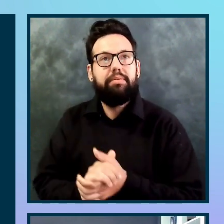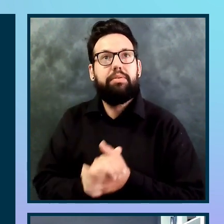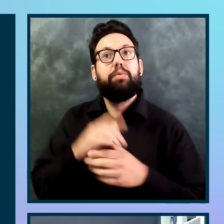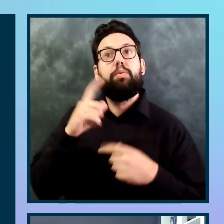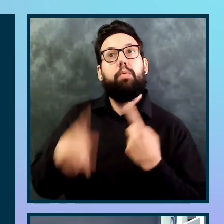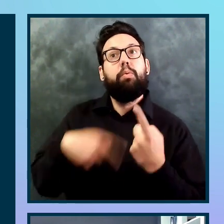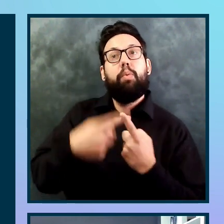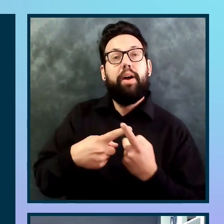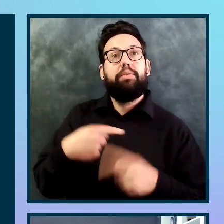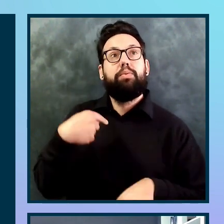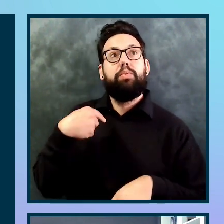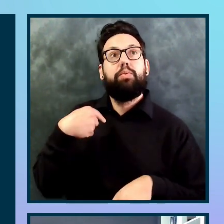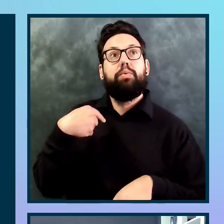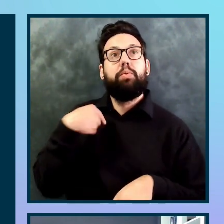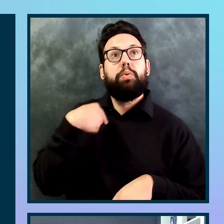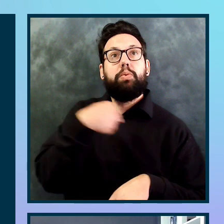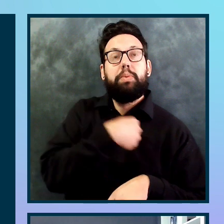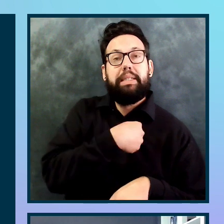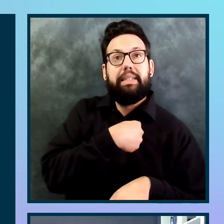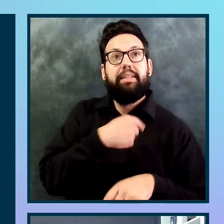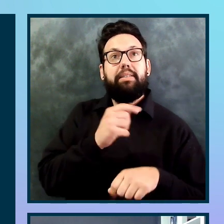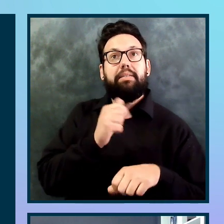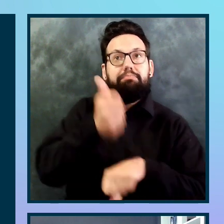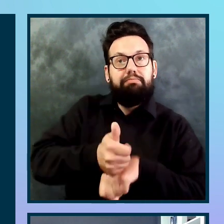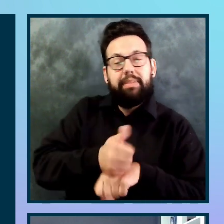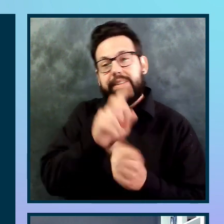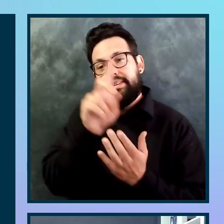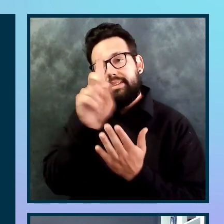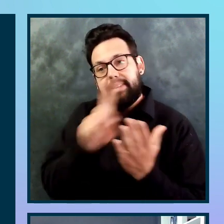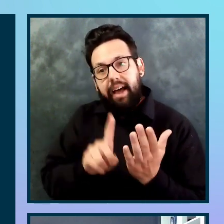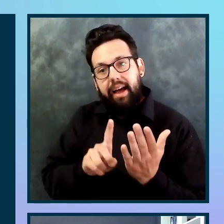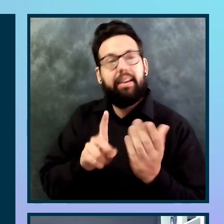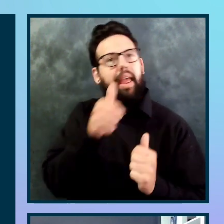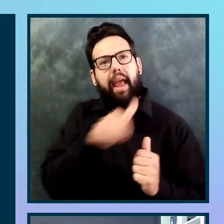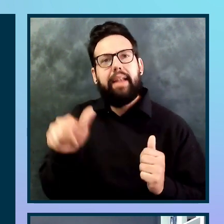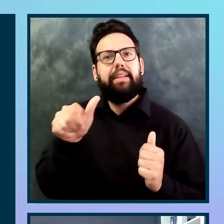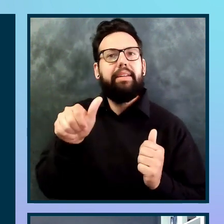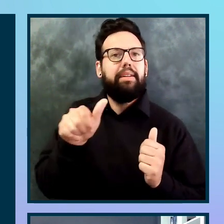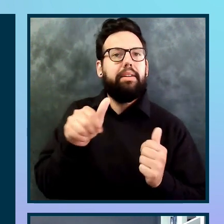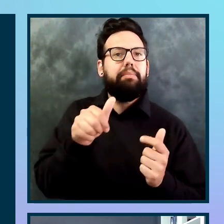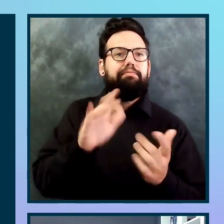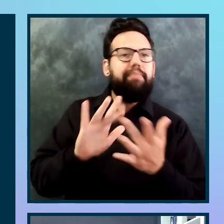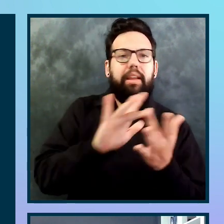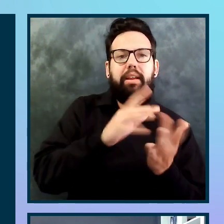or even think about what eCommerce is. Some of them I will present solutions. Some of them I might not. 'Cause I don't know them myself.